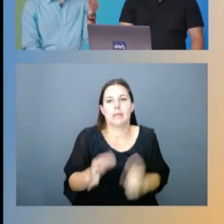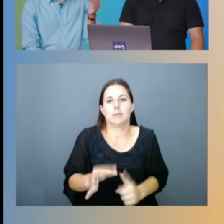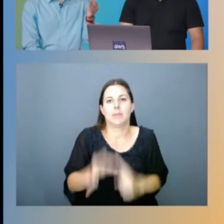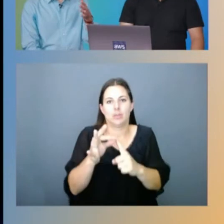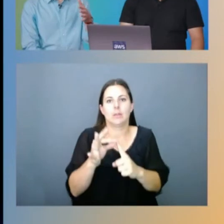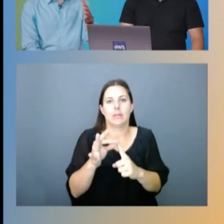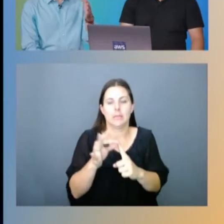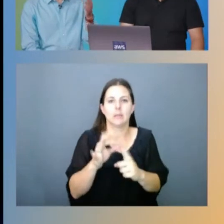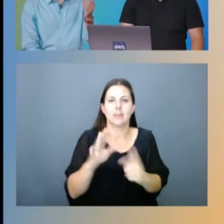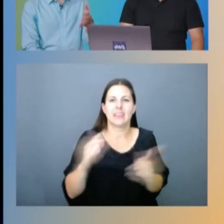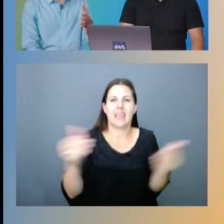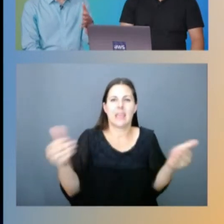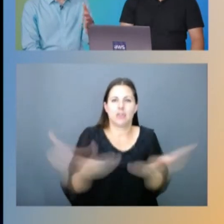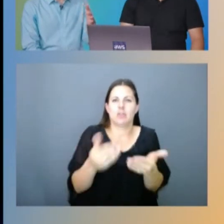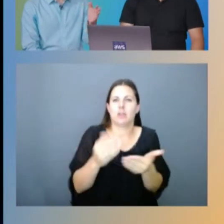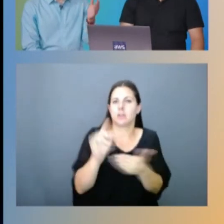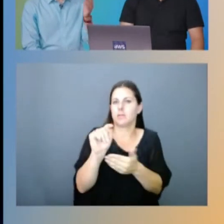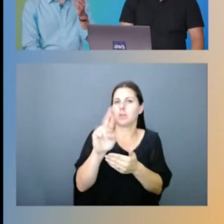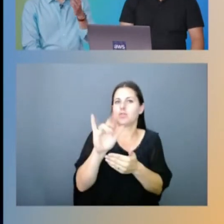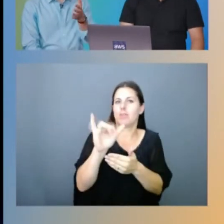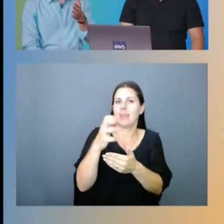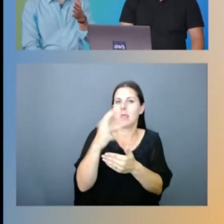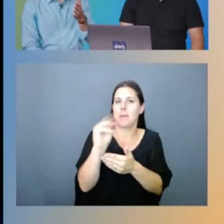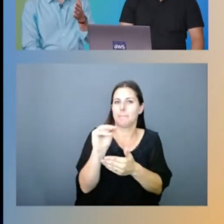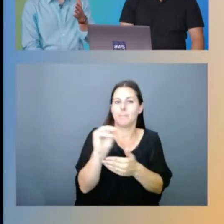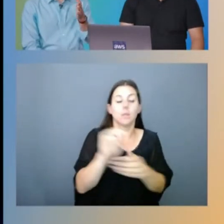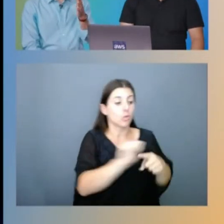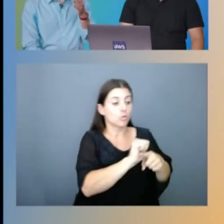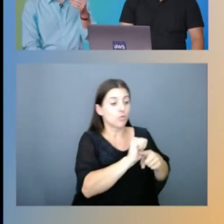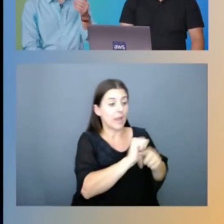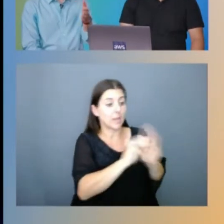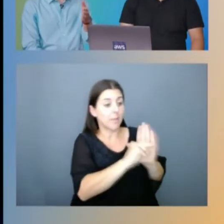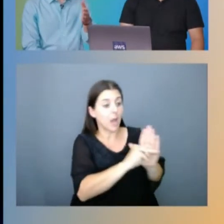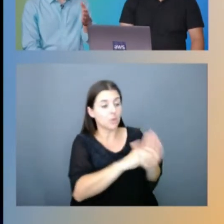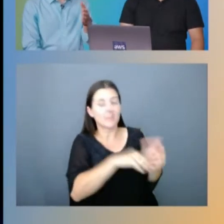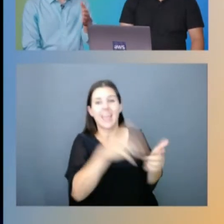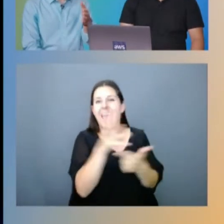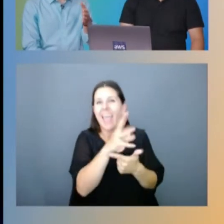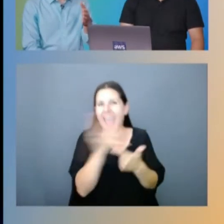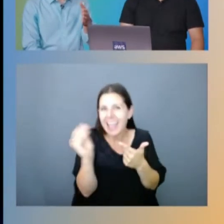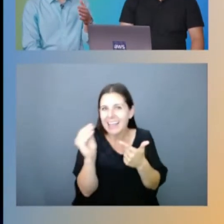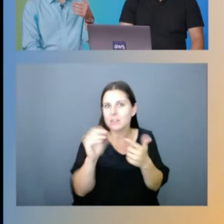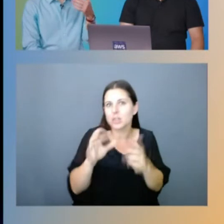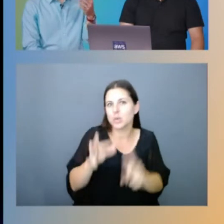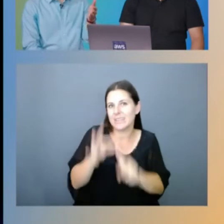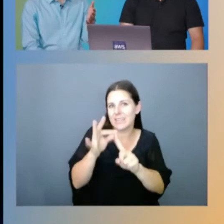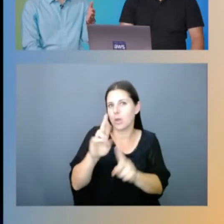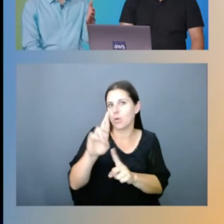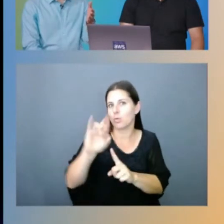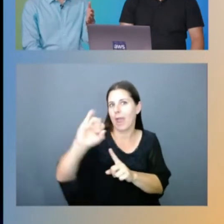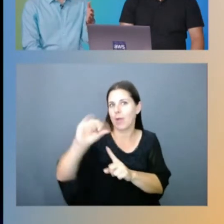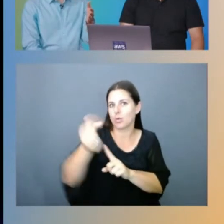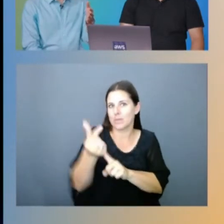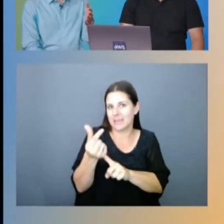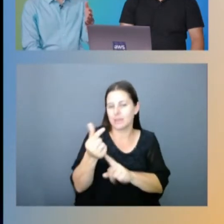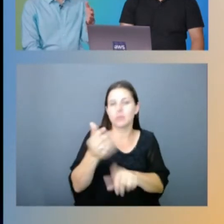it's not just training models, it's also this unique kind of rounding that we're providing to improve the performance for customers,